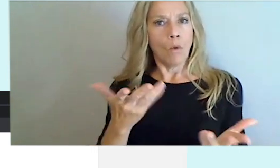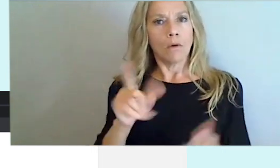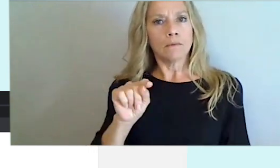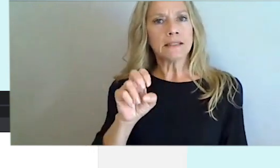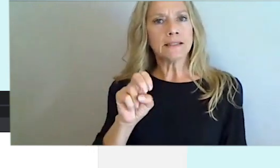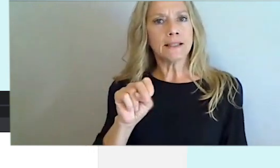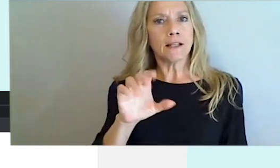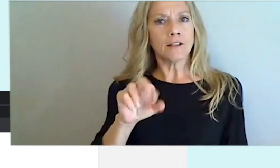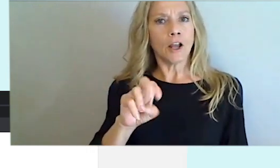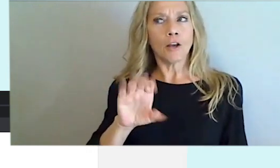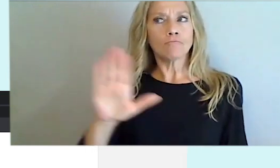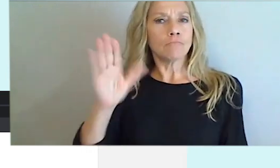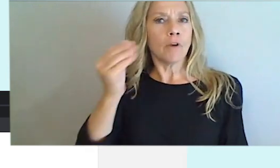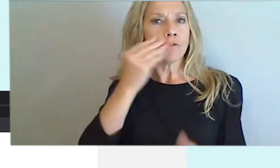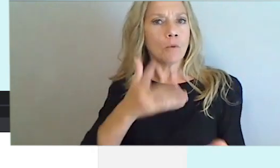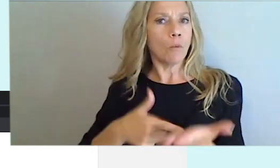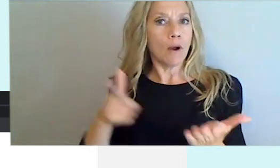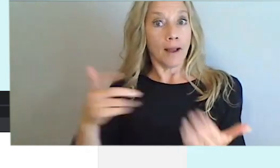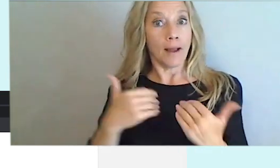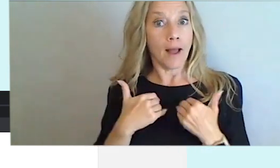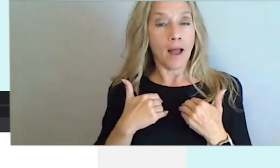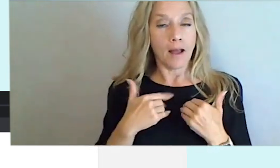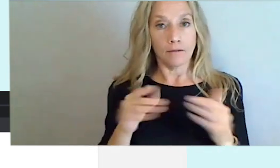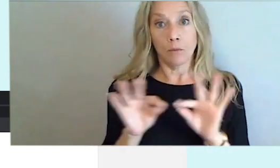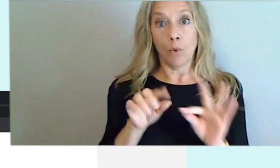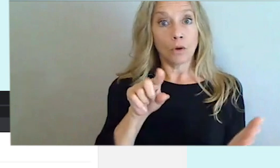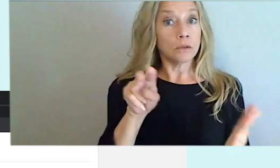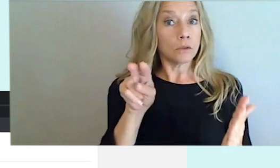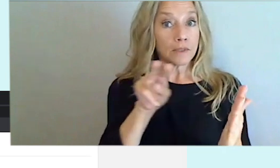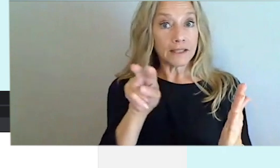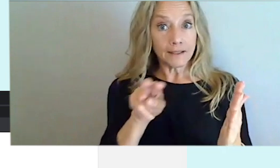Review the information in this section and make sure it is still correct.